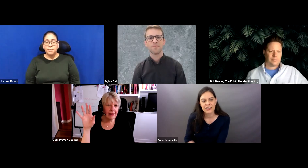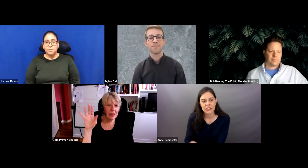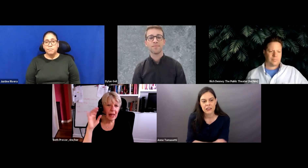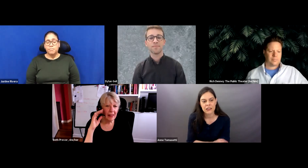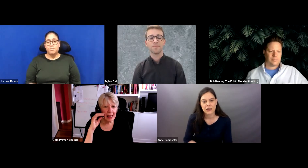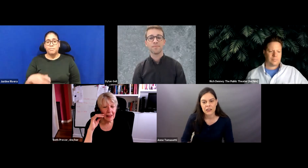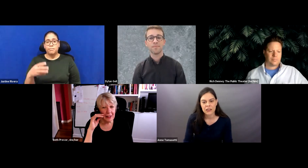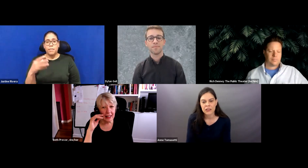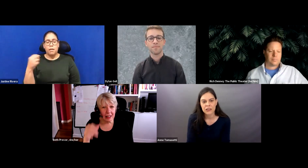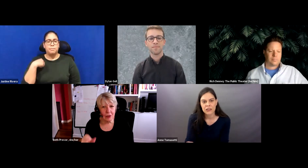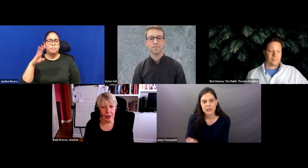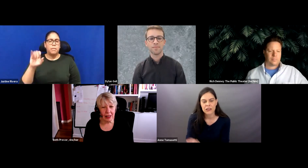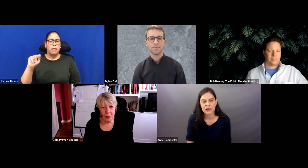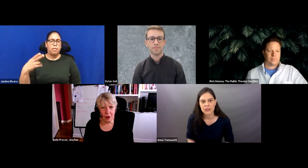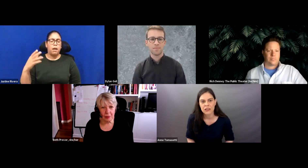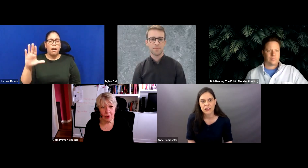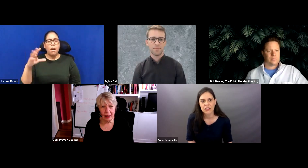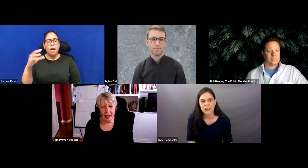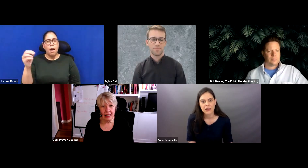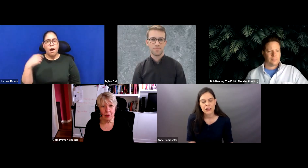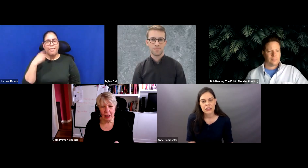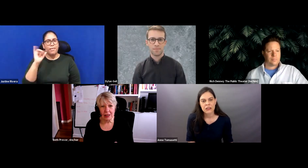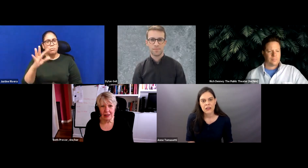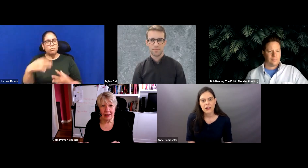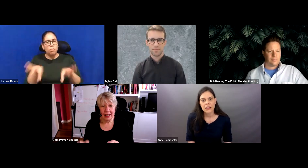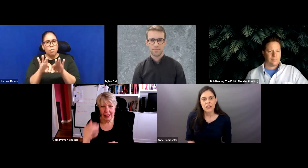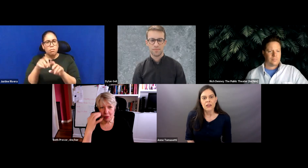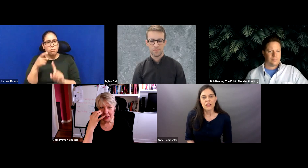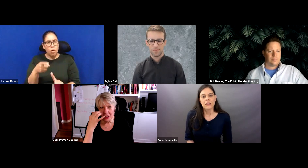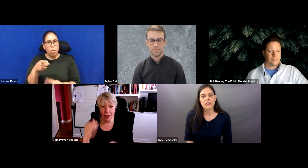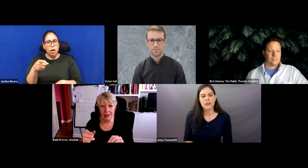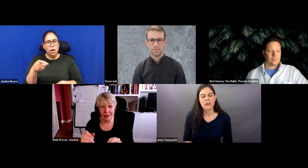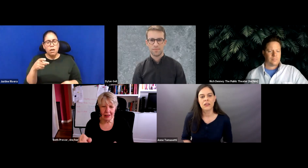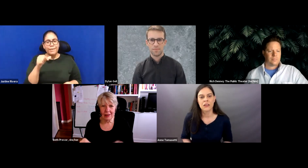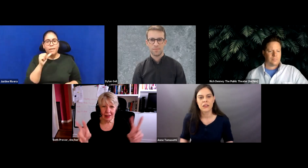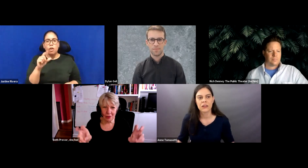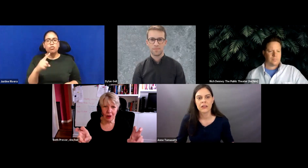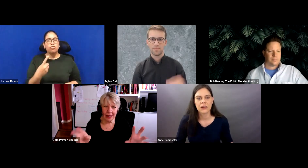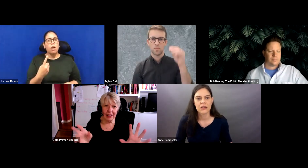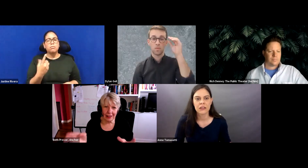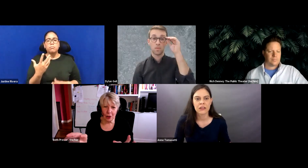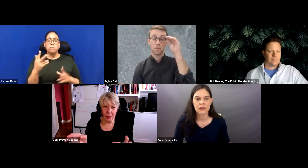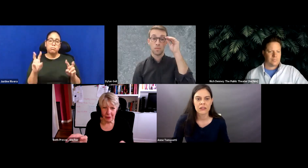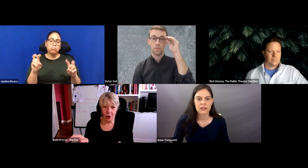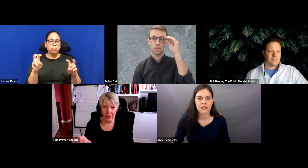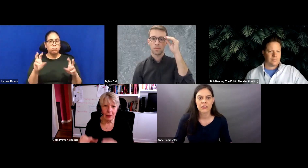This is Beth. I think that's just a really important point that it wasn't just quote, like, an interpreted performance. And